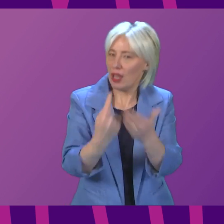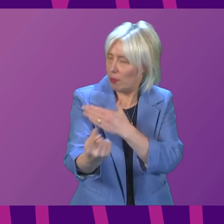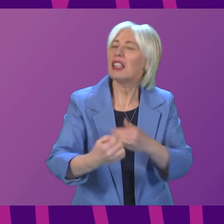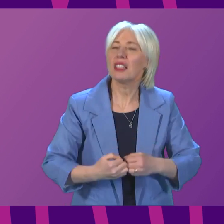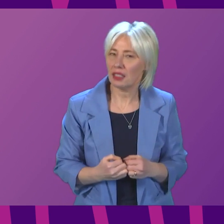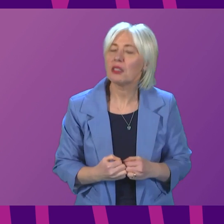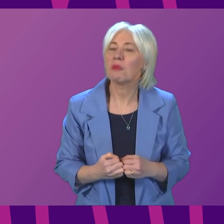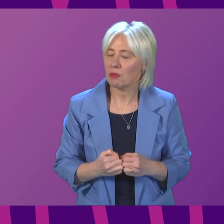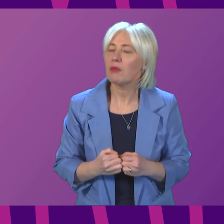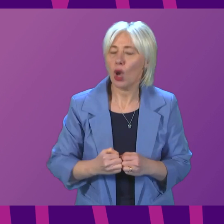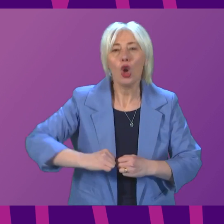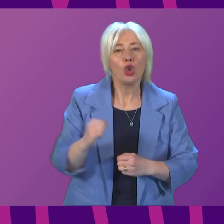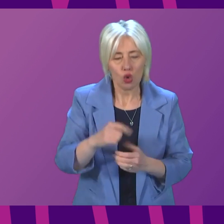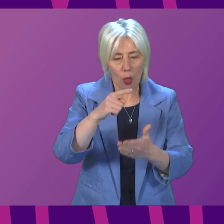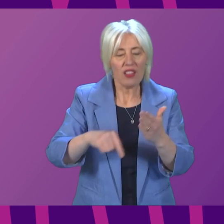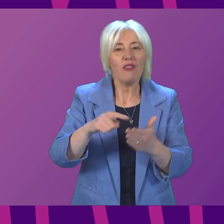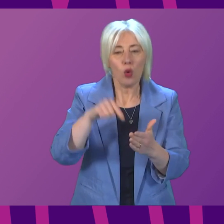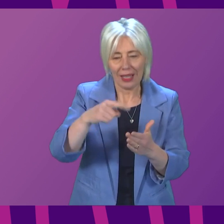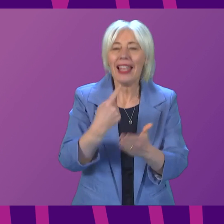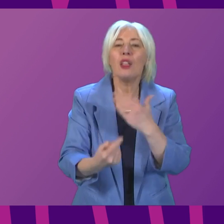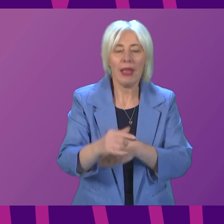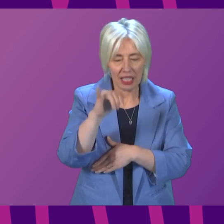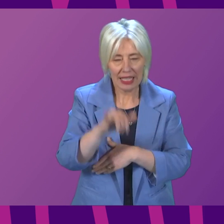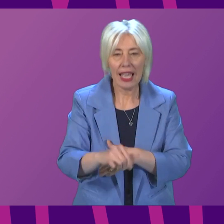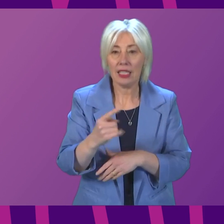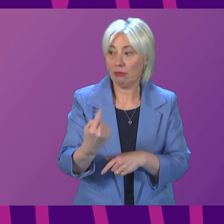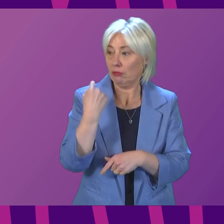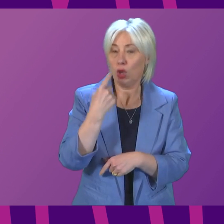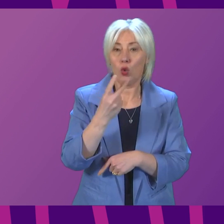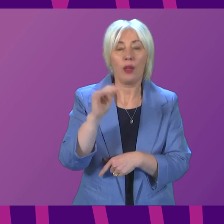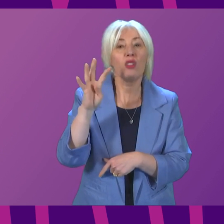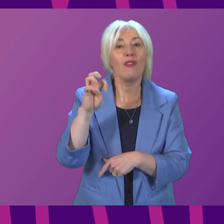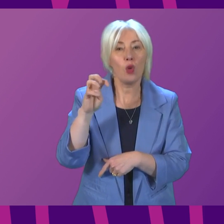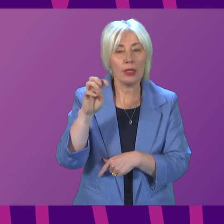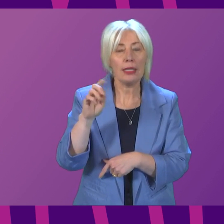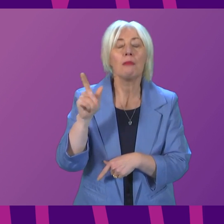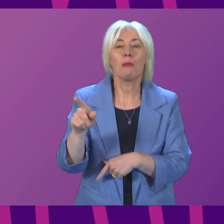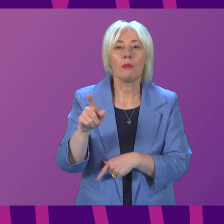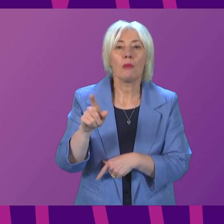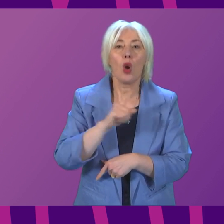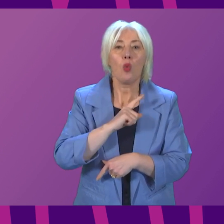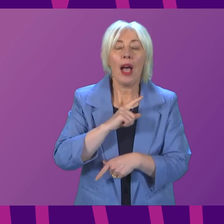When Scotland votes for independence, as was the case in 2014, the distribution of existing